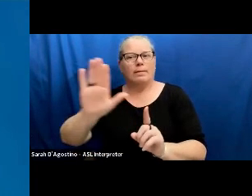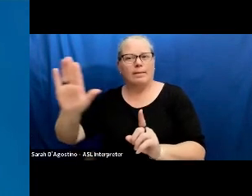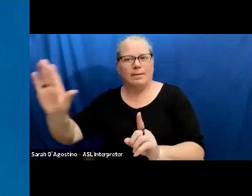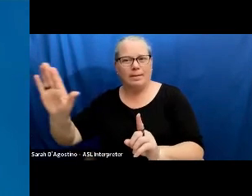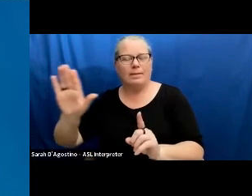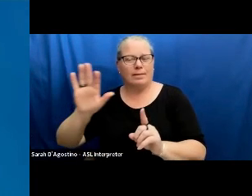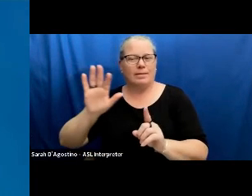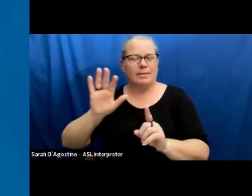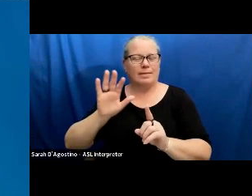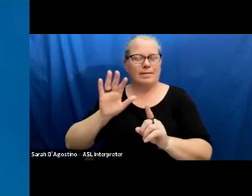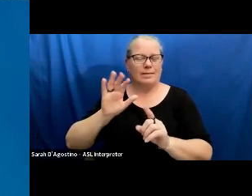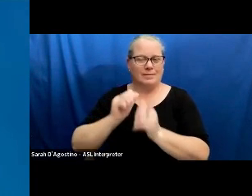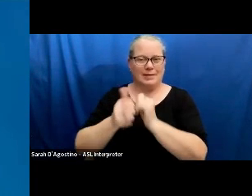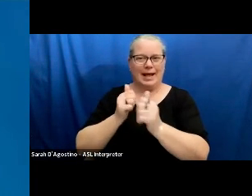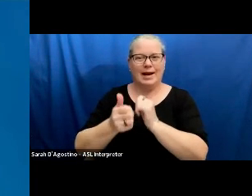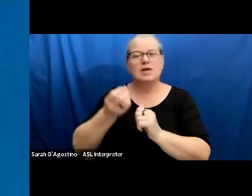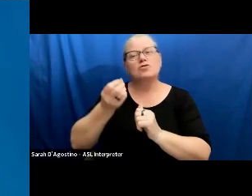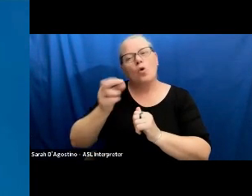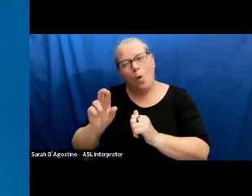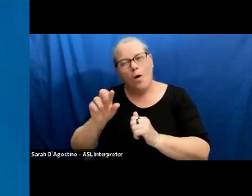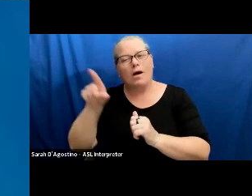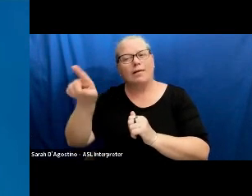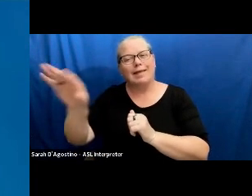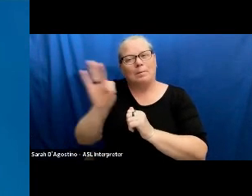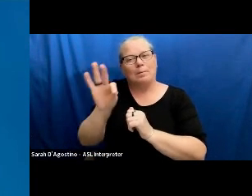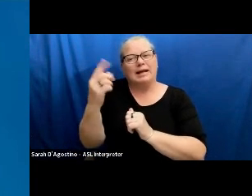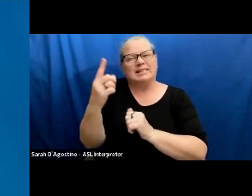of particular importance to the disability community here in connecticut